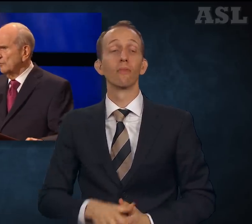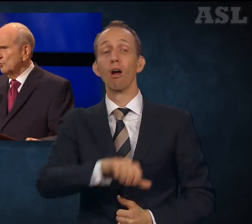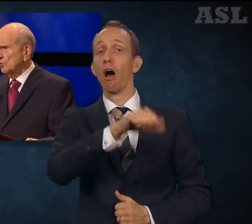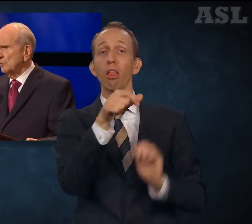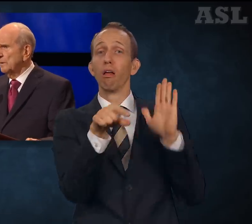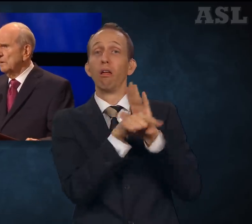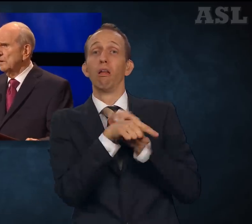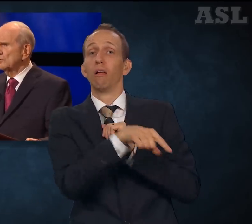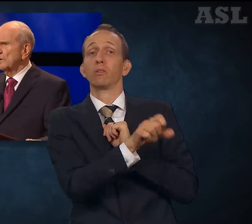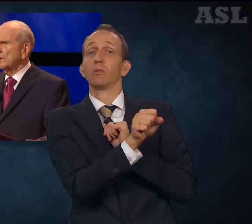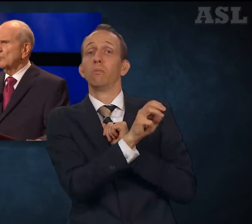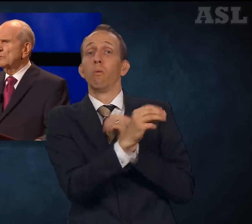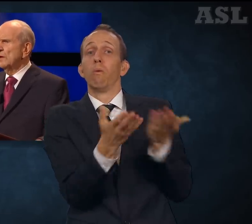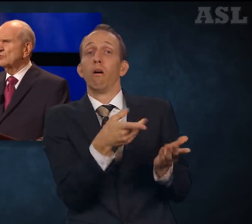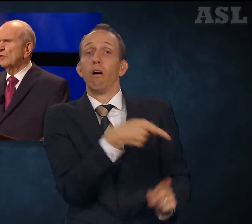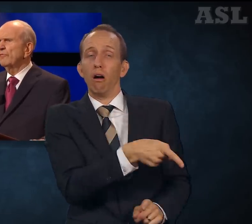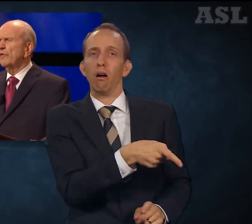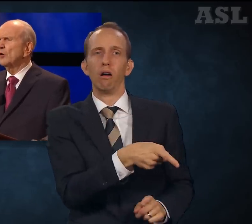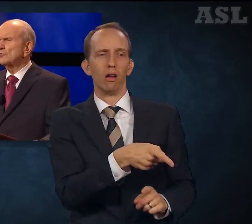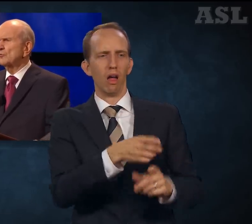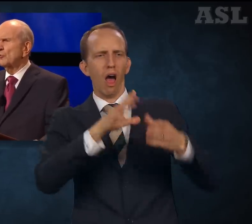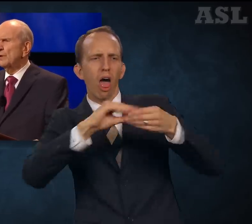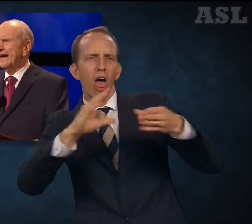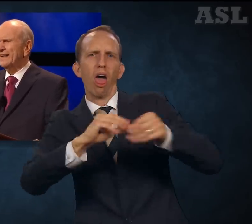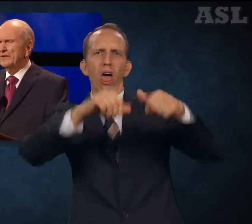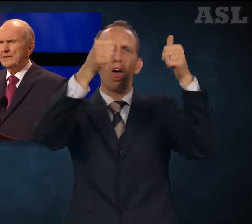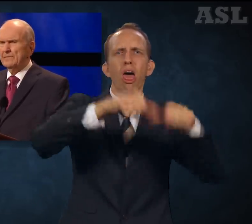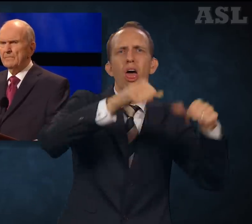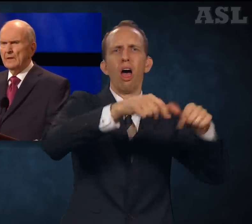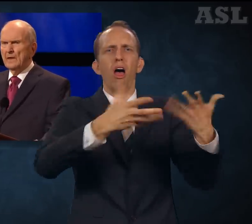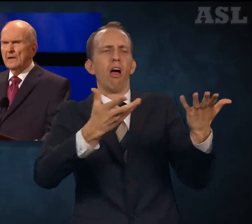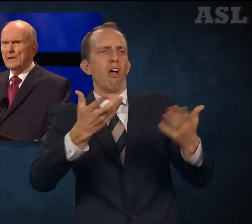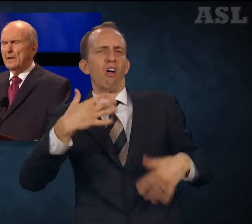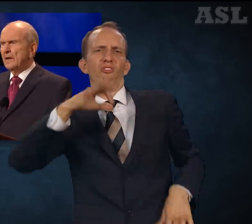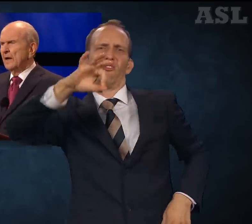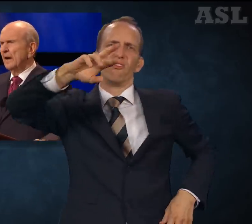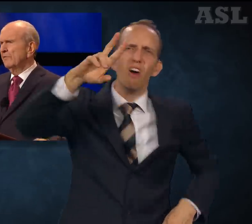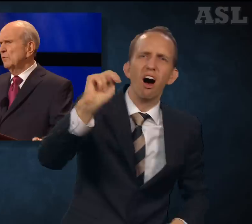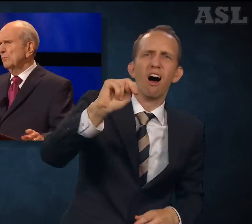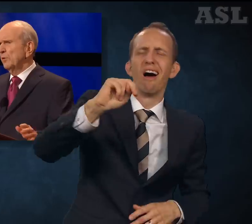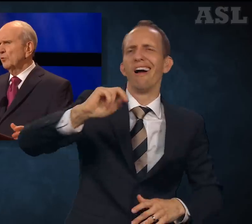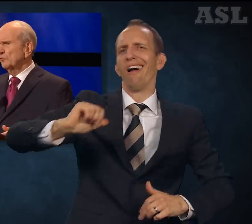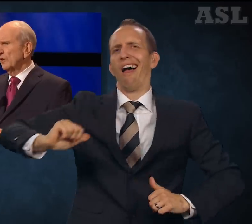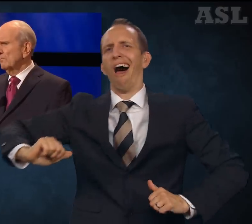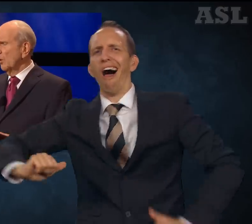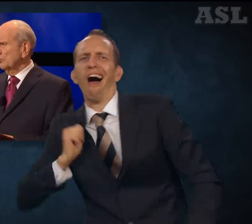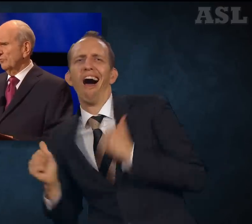ANOTHER DOWNSIDE OF SOCIAL